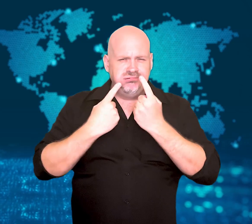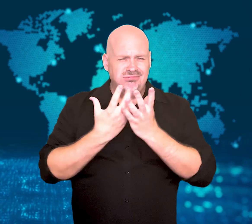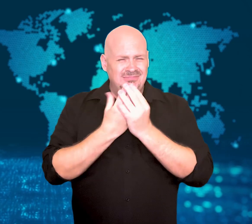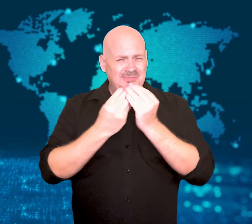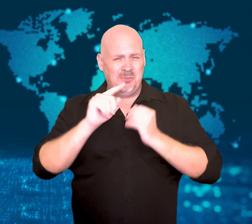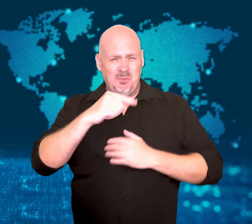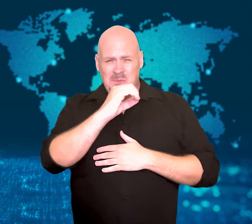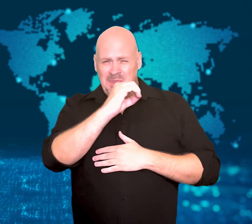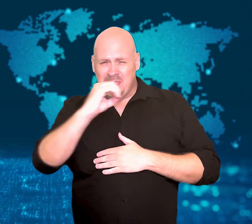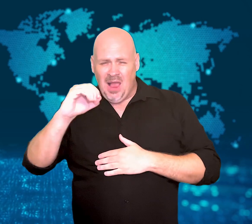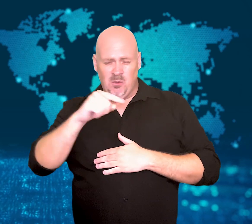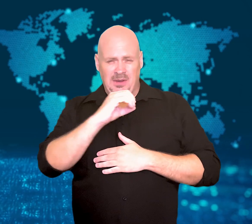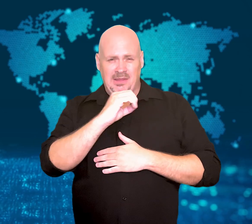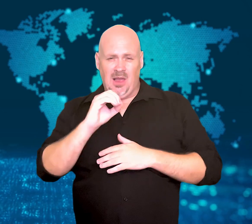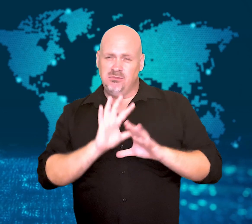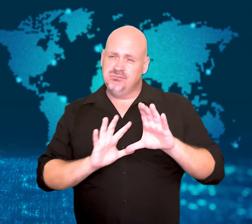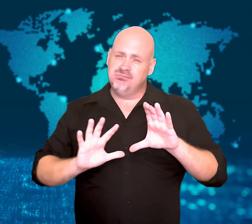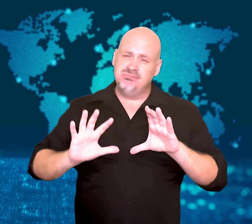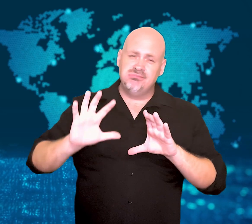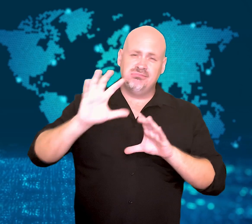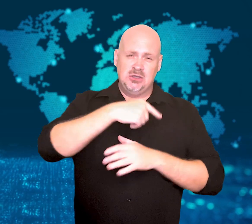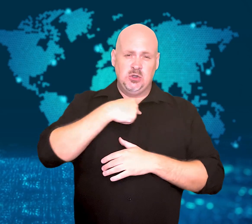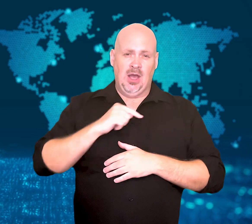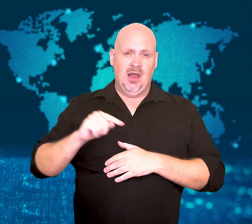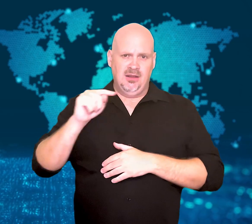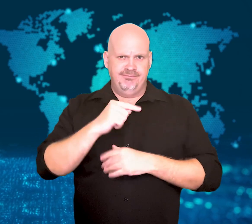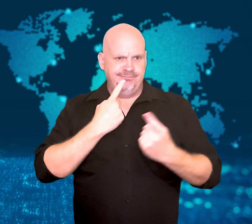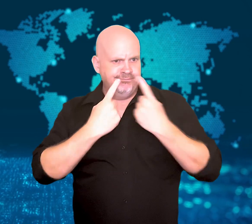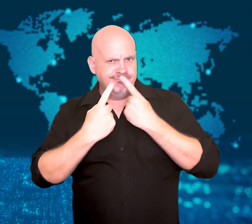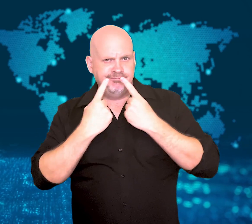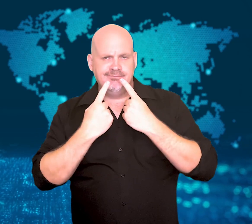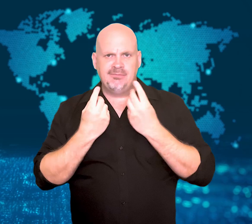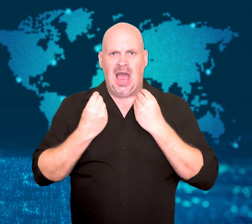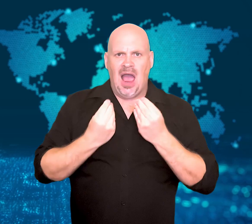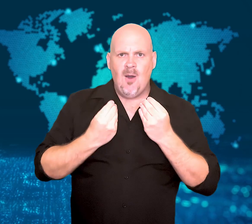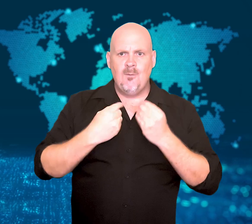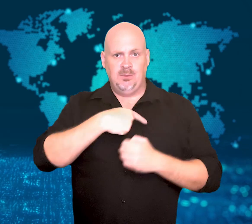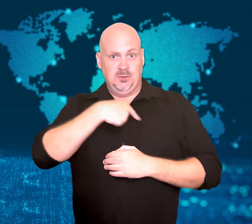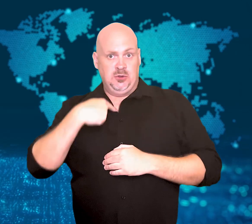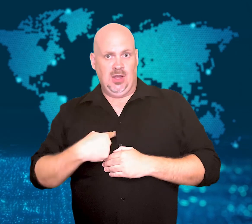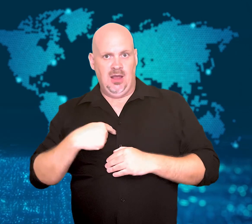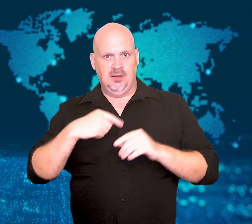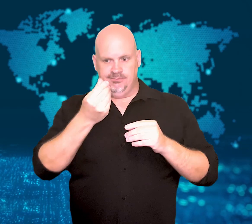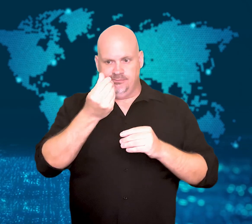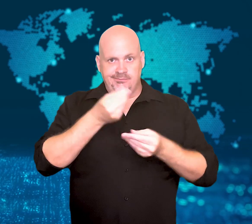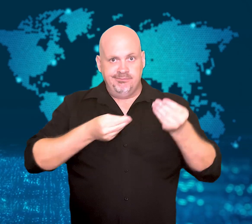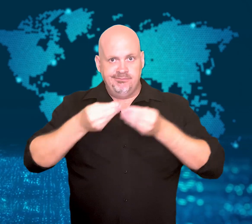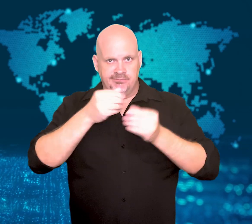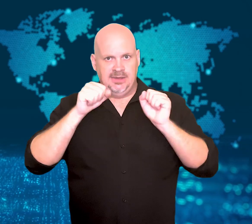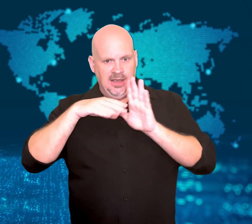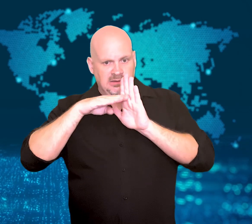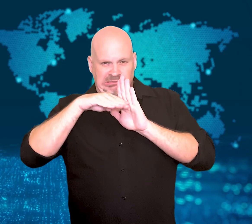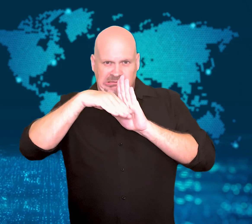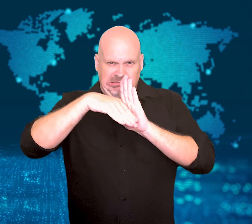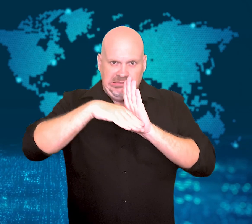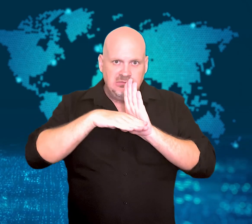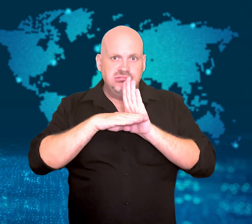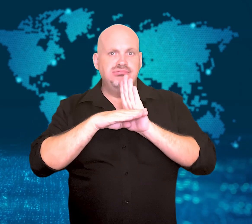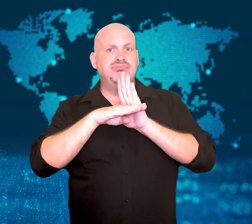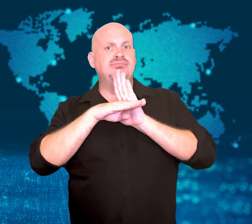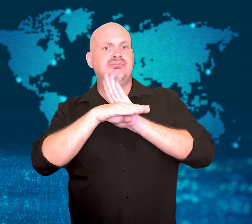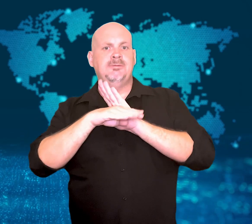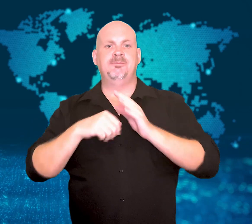on video teleconference with thousands of officials from around the country